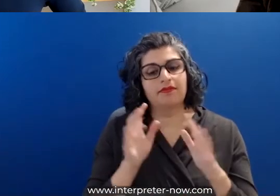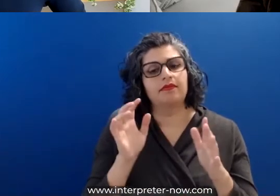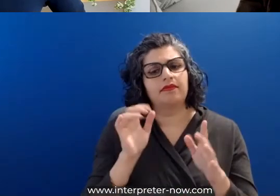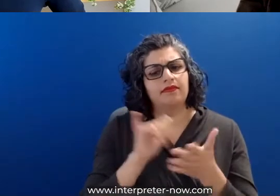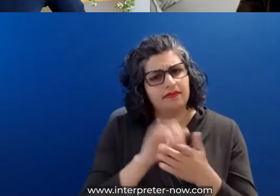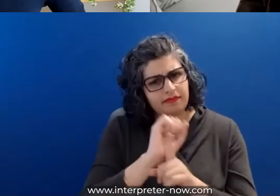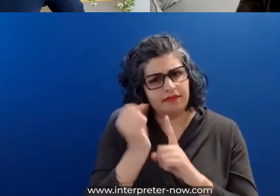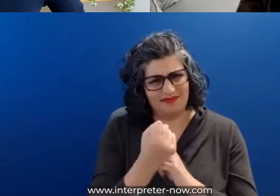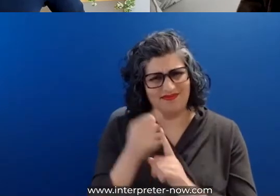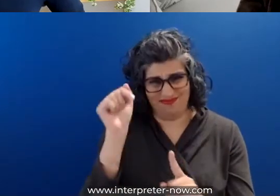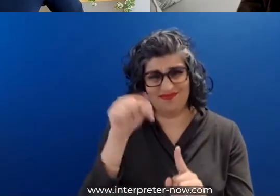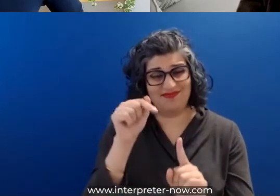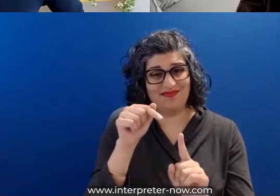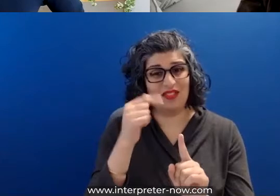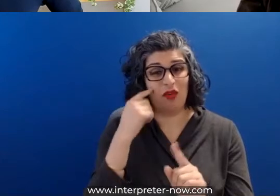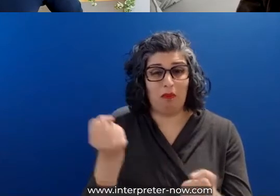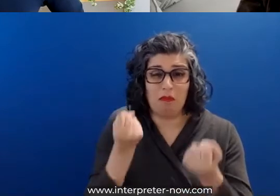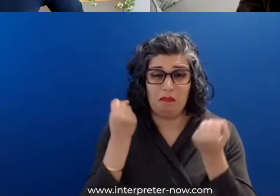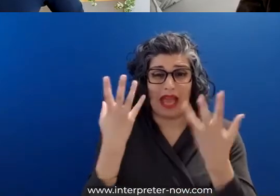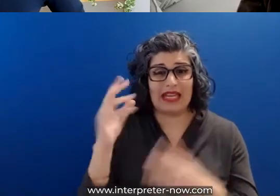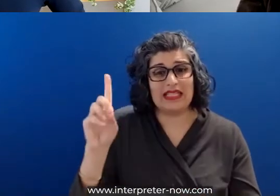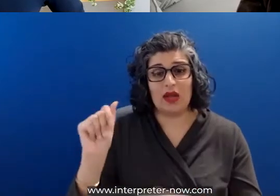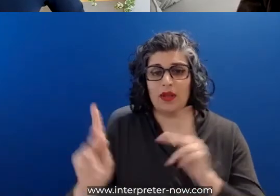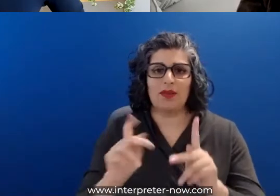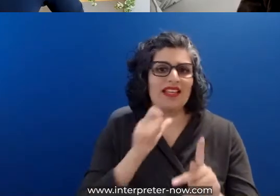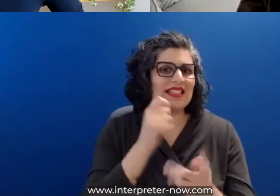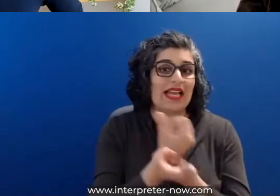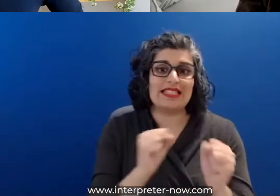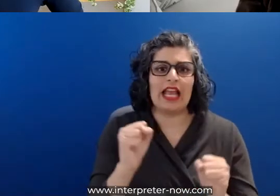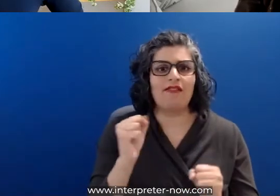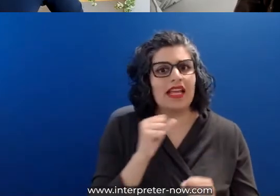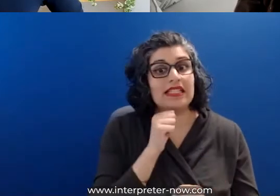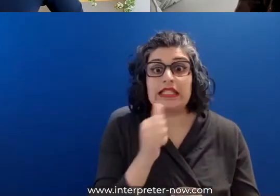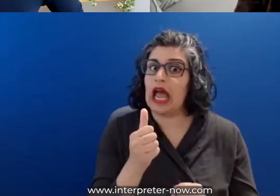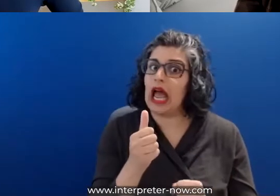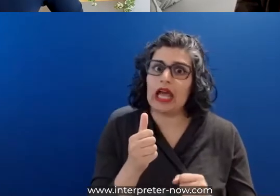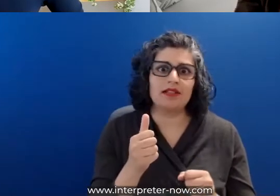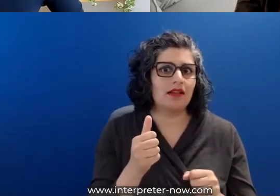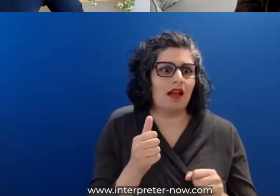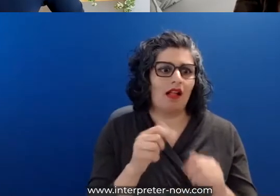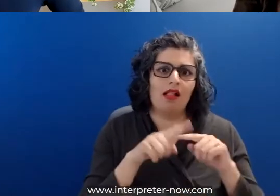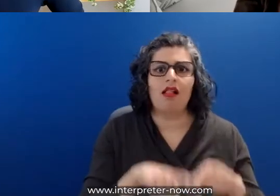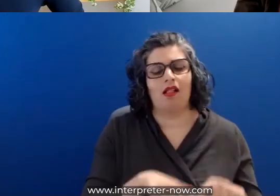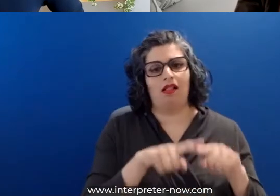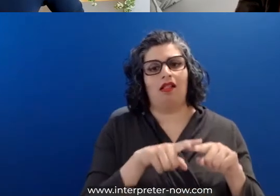disabled people, is not safe or reliable, or even necessarily going to result in approval